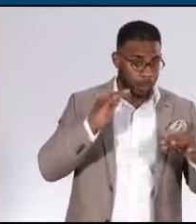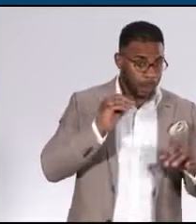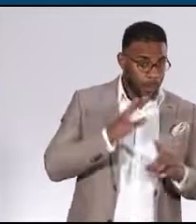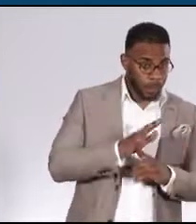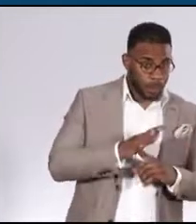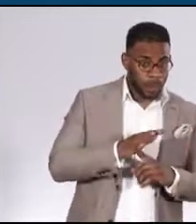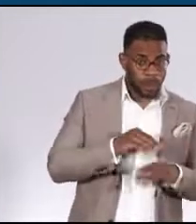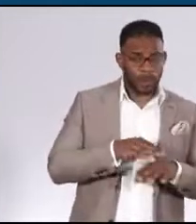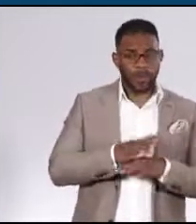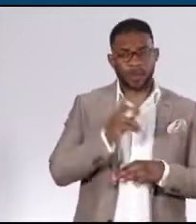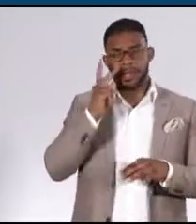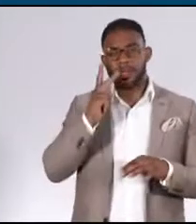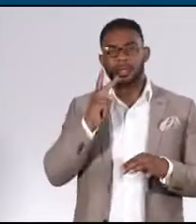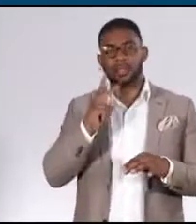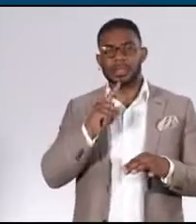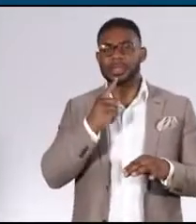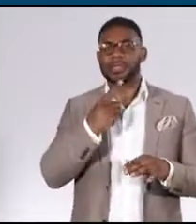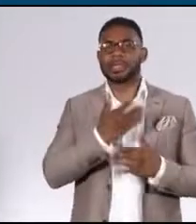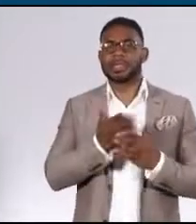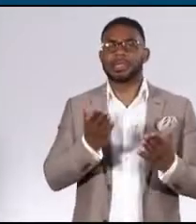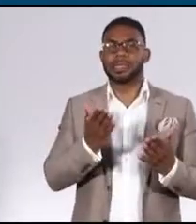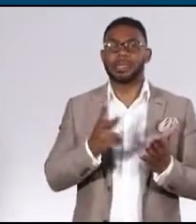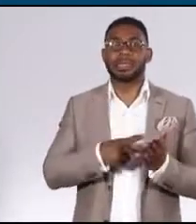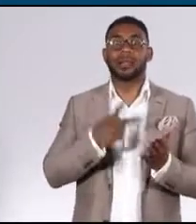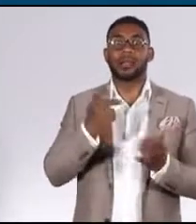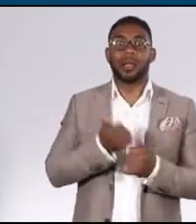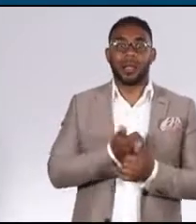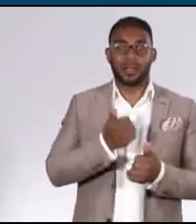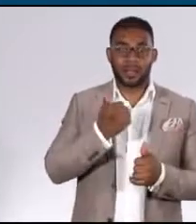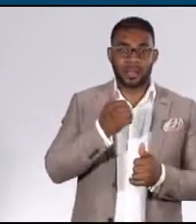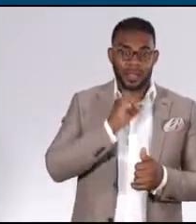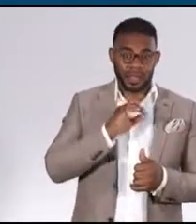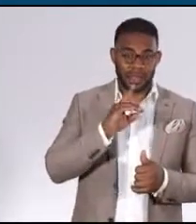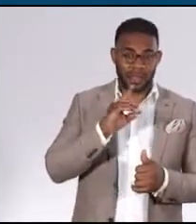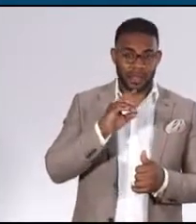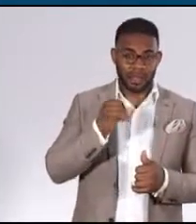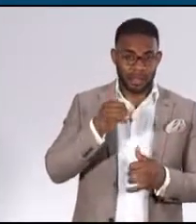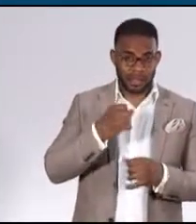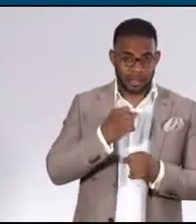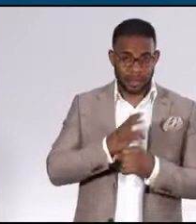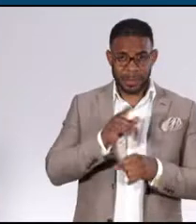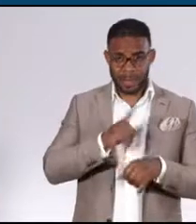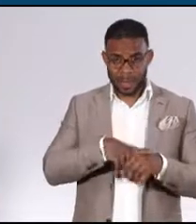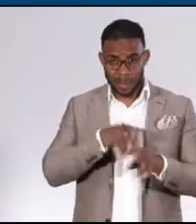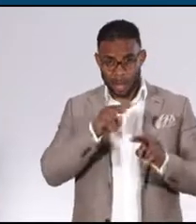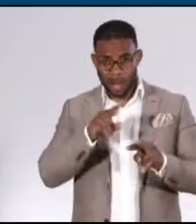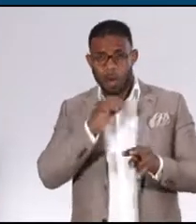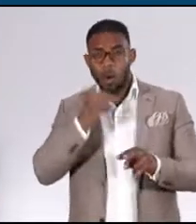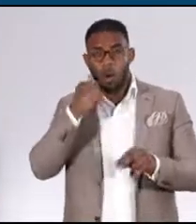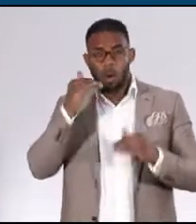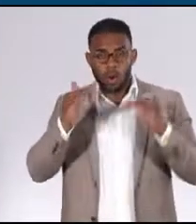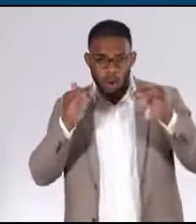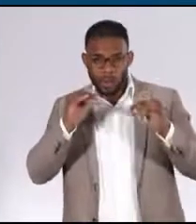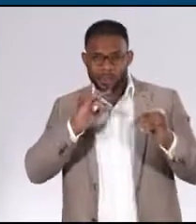we see the prevalence of hearings basically double with every age decade, such that by time you look at older adults or 70 years and older,